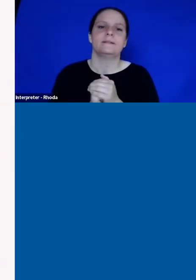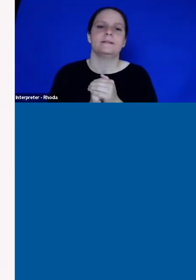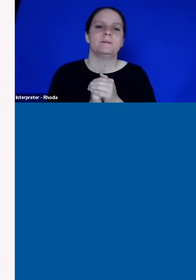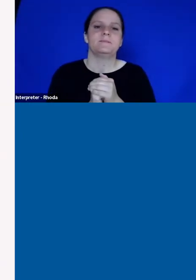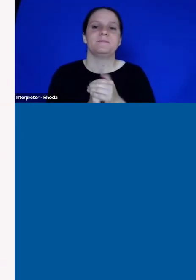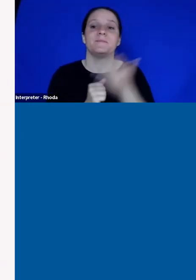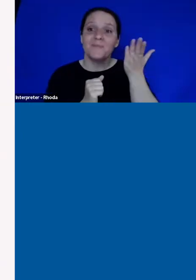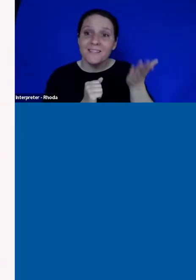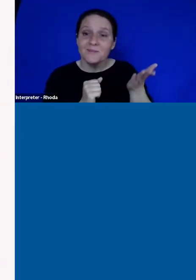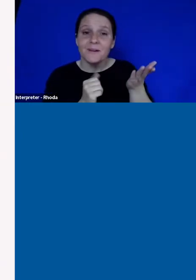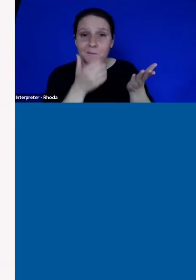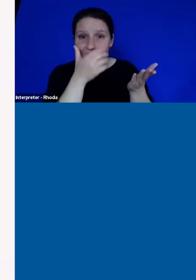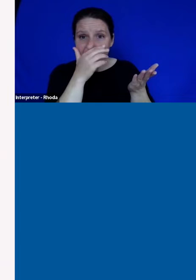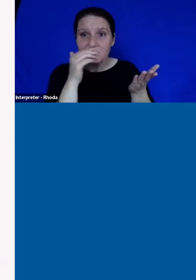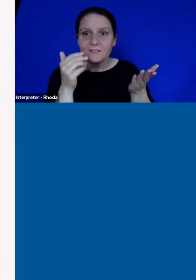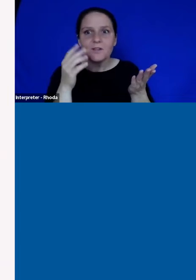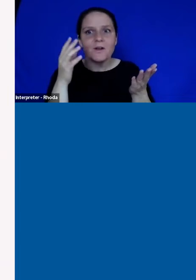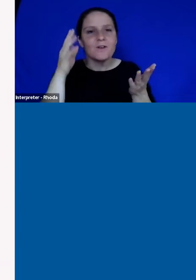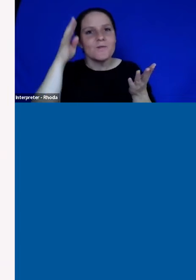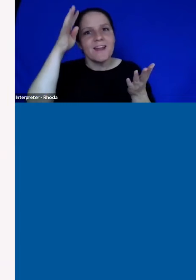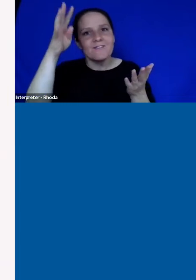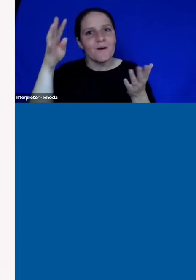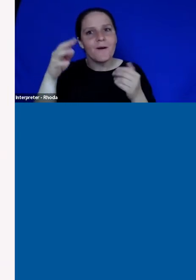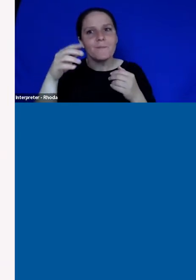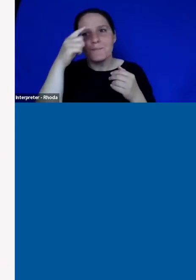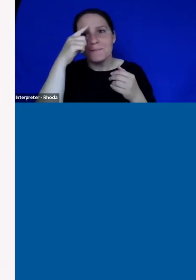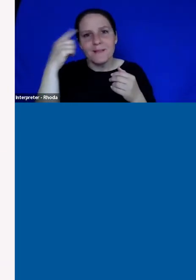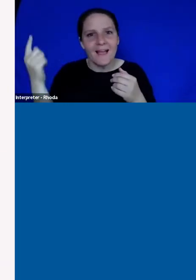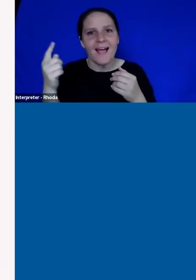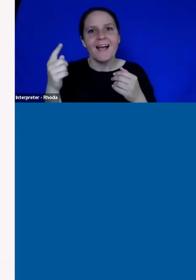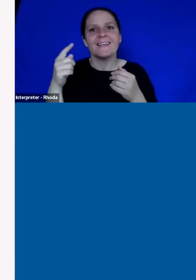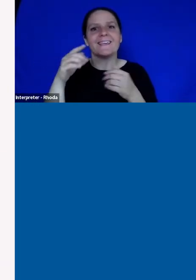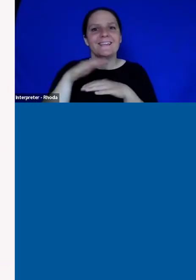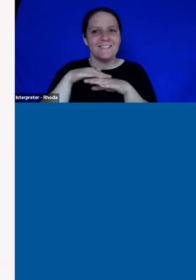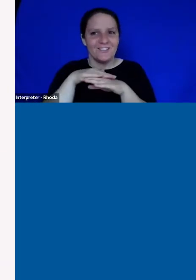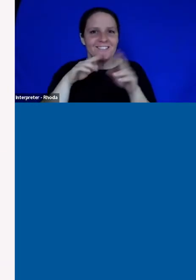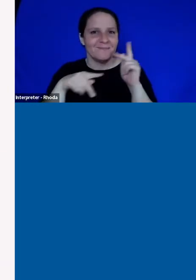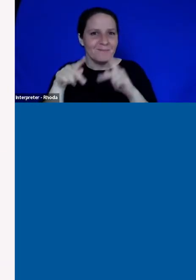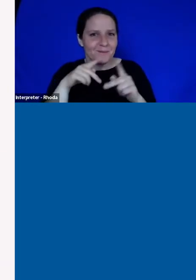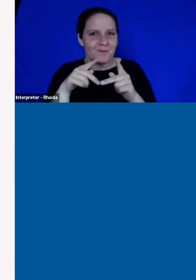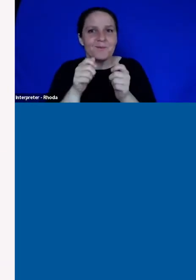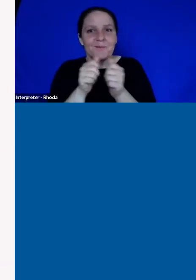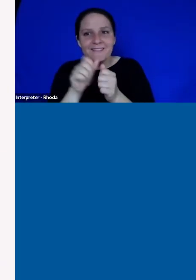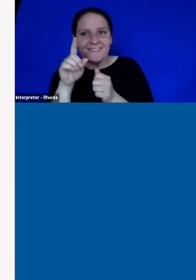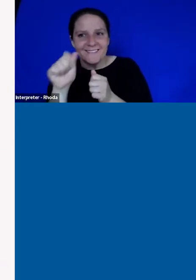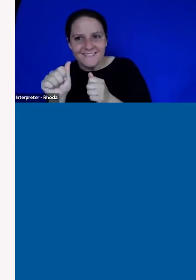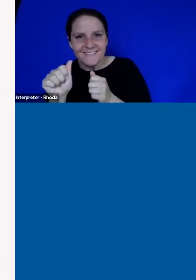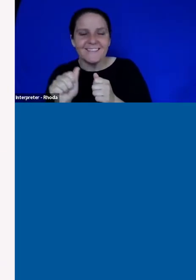by Black Indigenous people of color with disabilities. But at the very least, if we don't even know where to start, make sure it's relevant